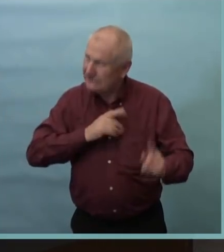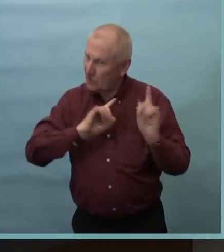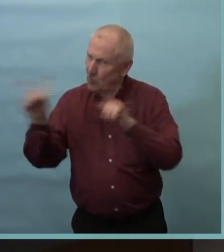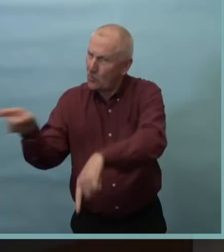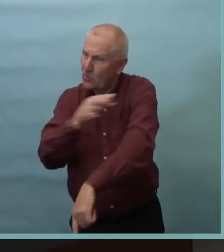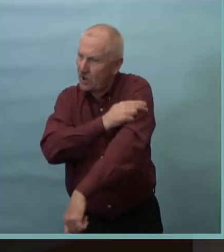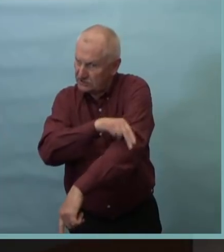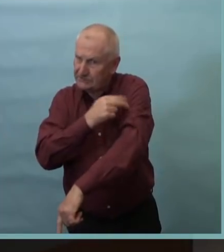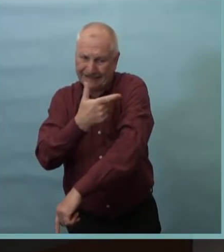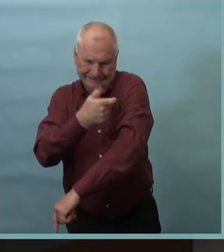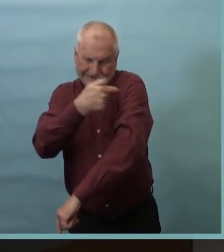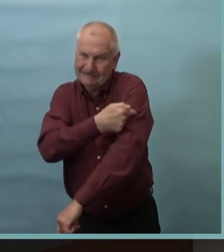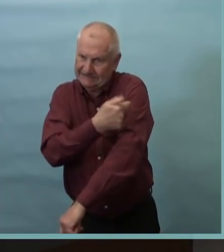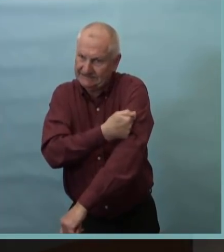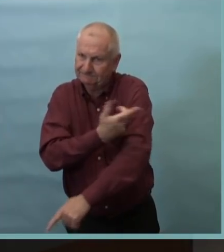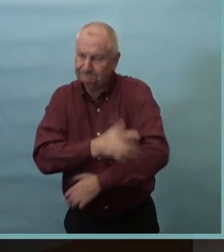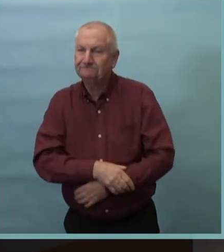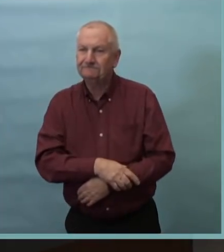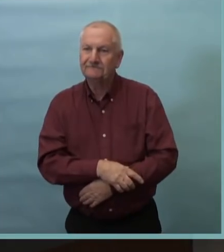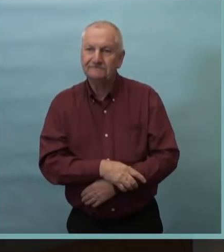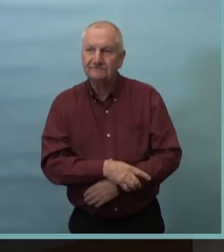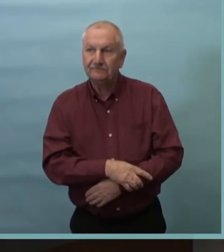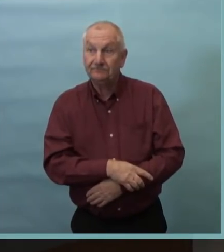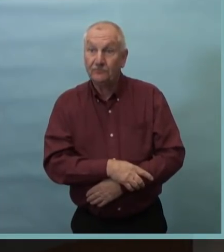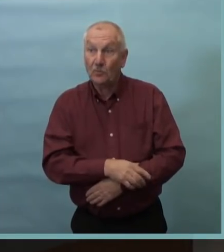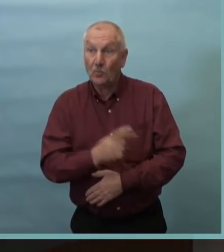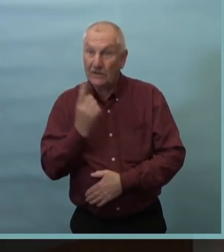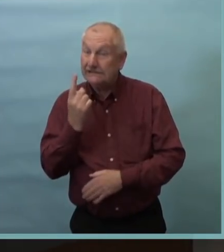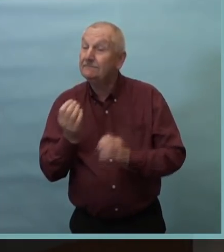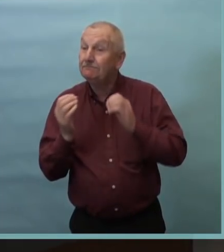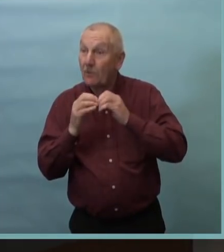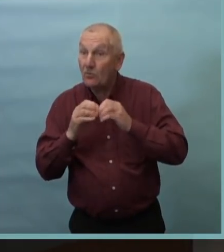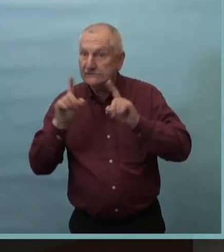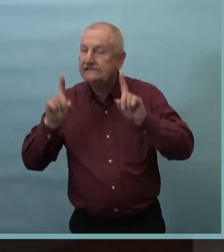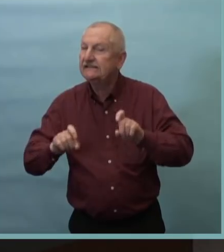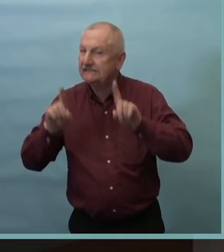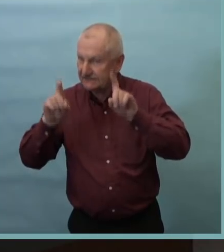people can be tested and are seeking a test at this time so we have expanded